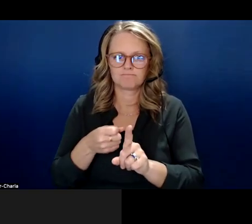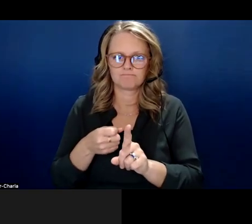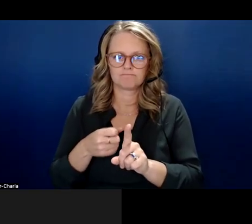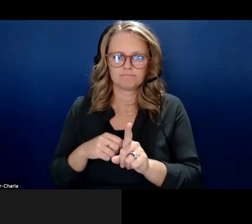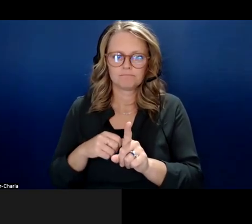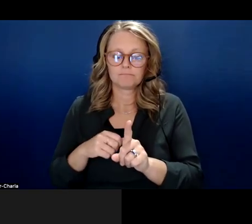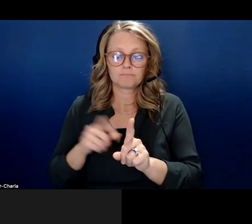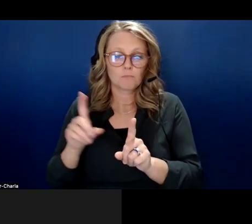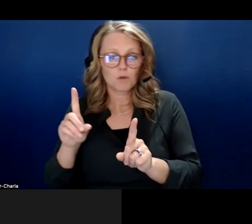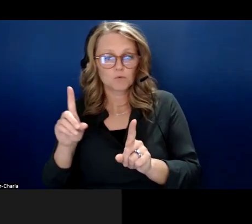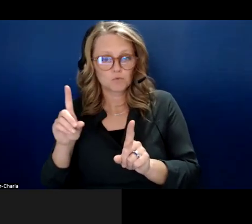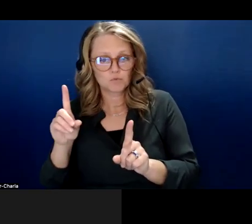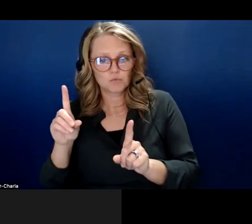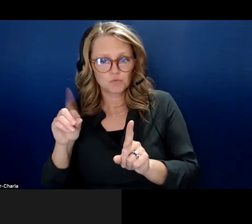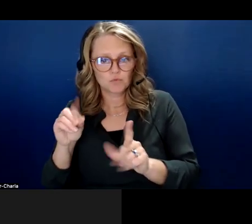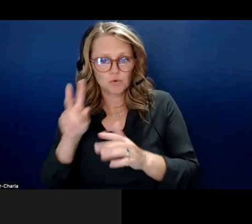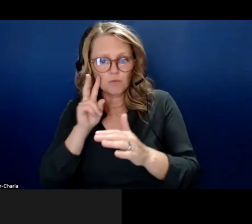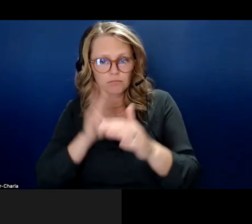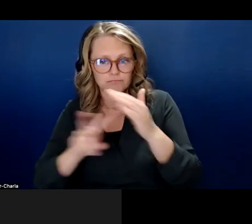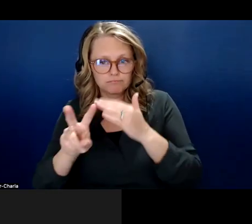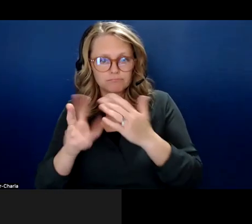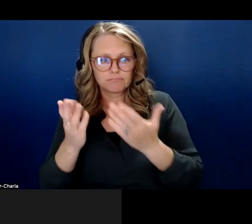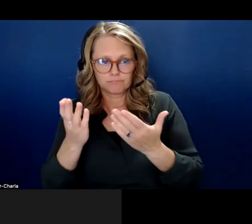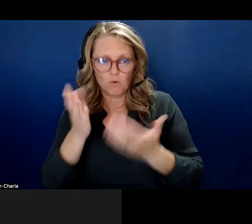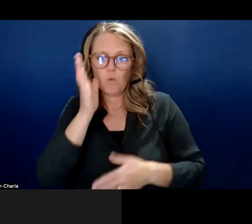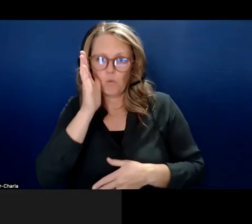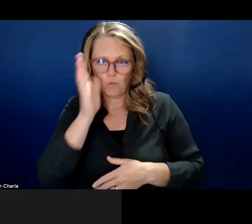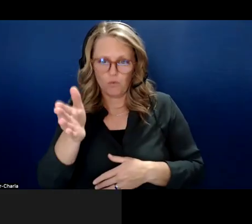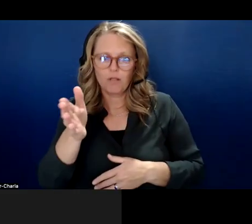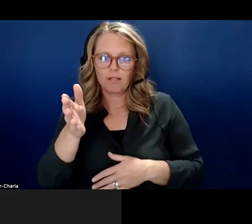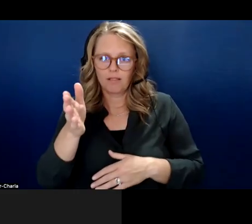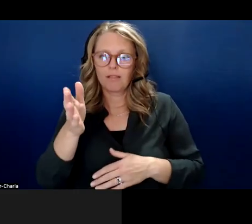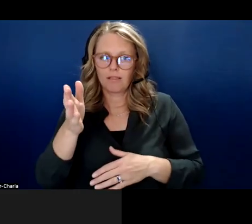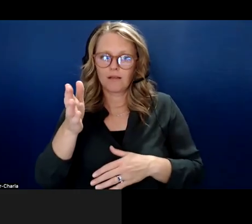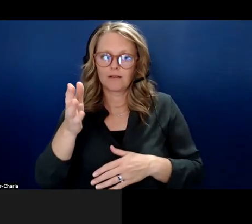But we do anticipate a pretty significant decrease in vehicle miles traveled.